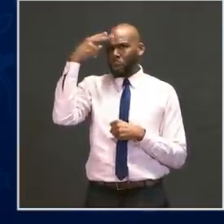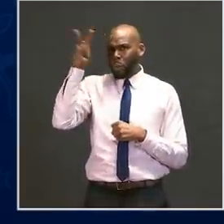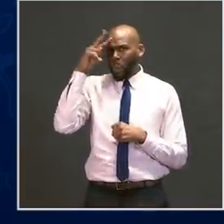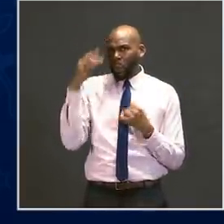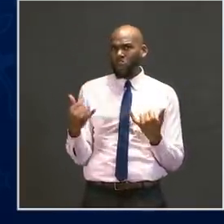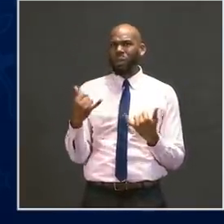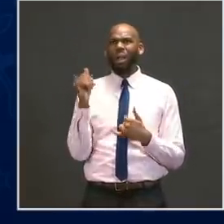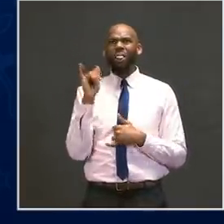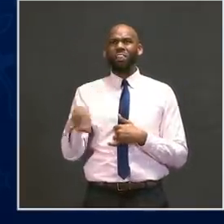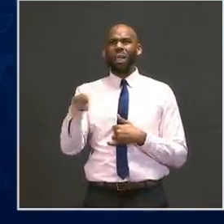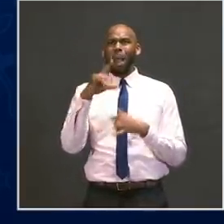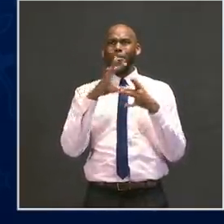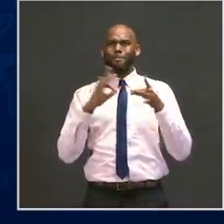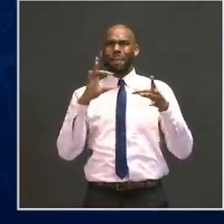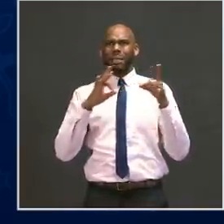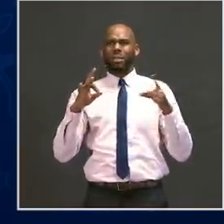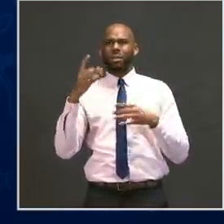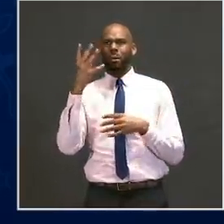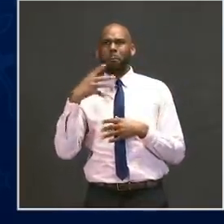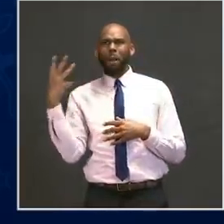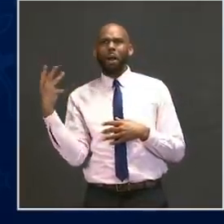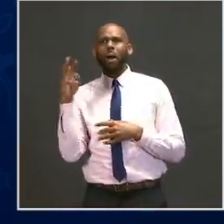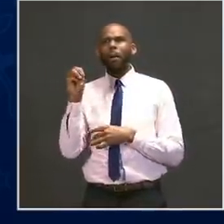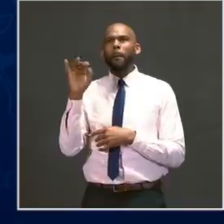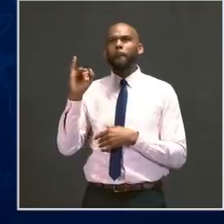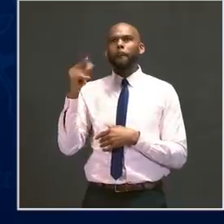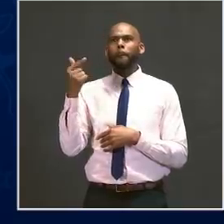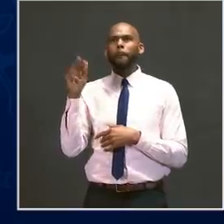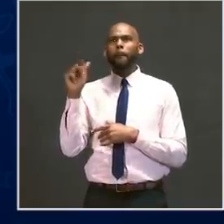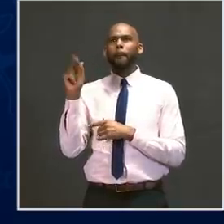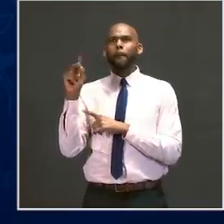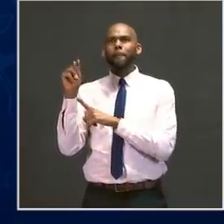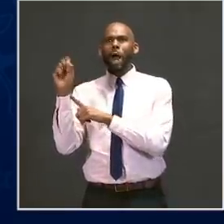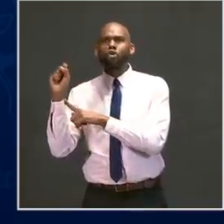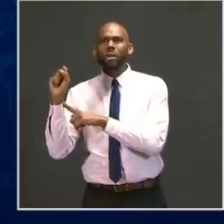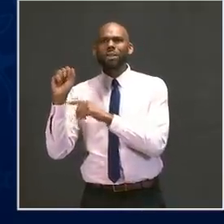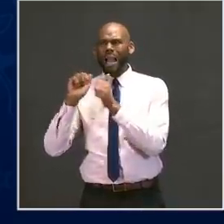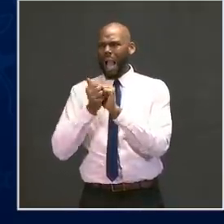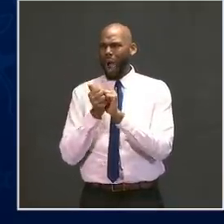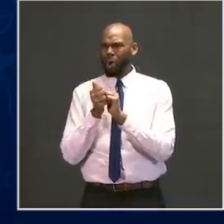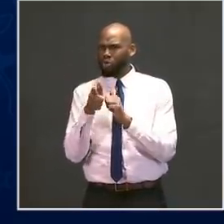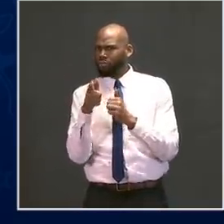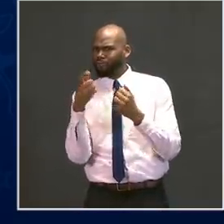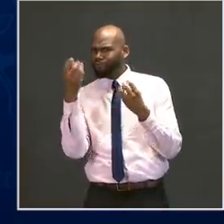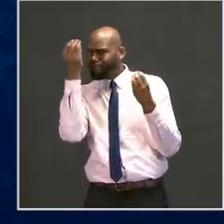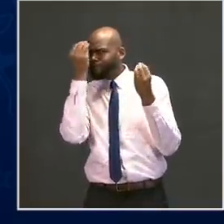to those migrants at the border? And how will you make them understand that the border is not open, as you're stating?